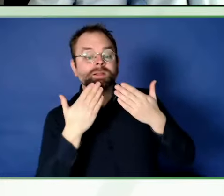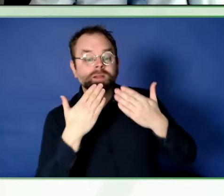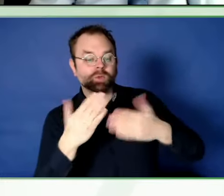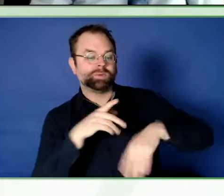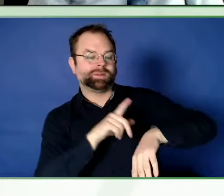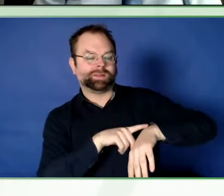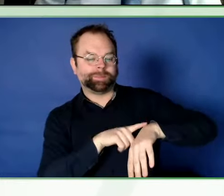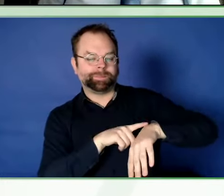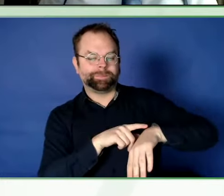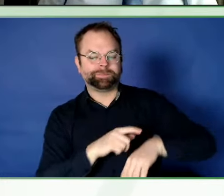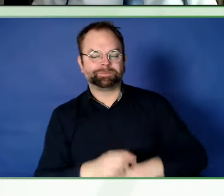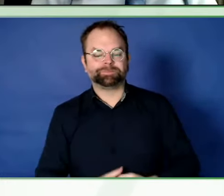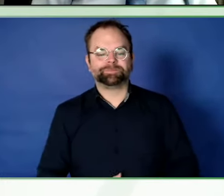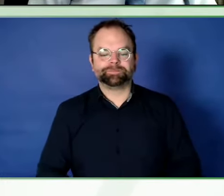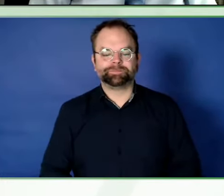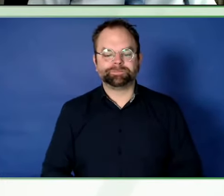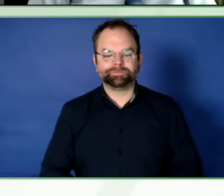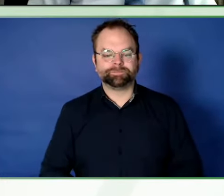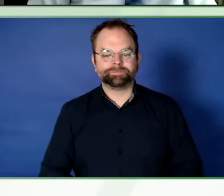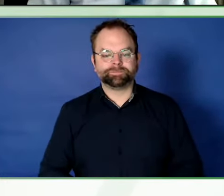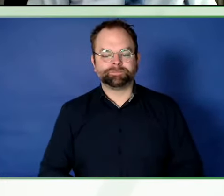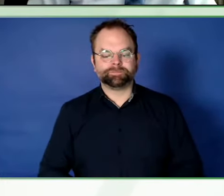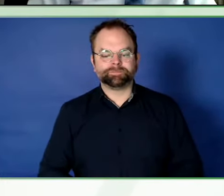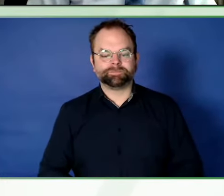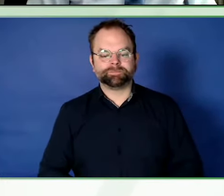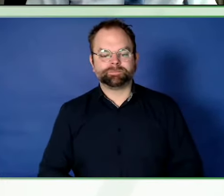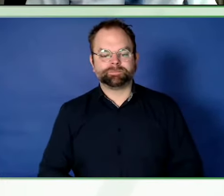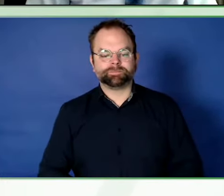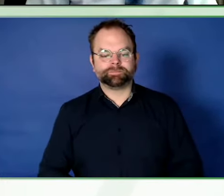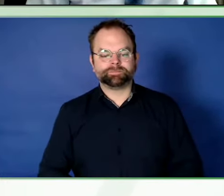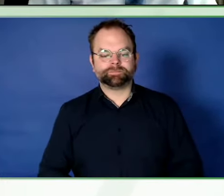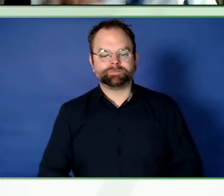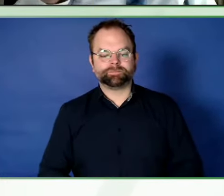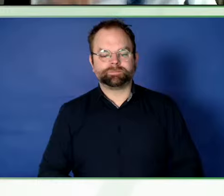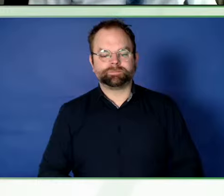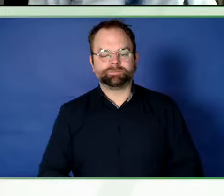Thank you for inviting me. It's my pleasure.